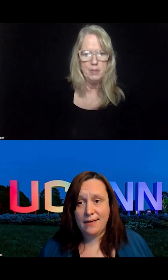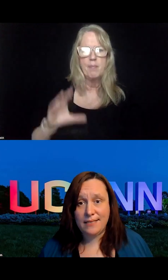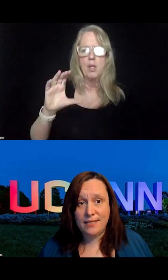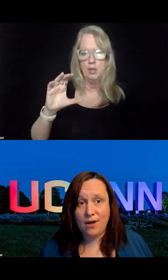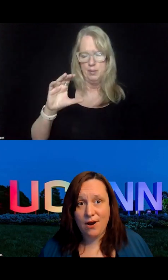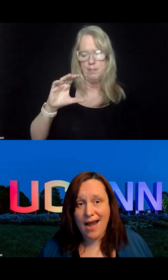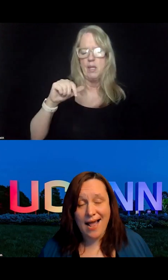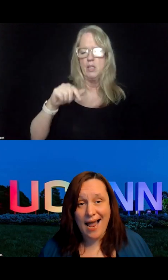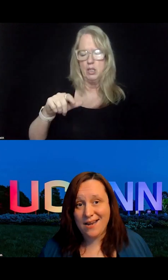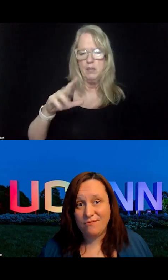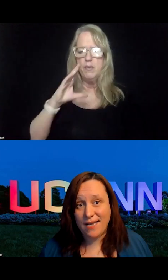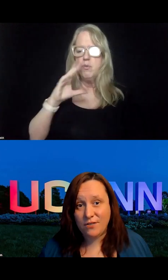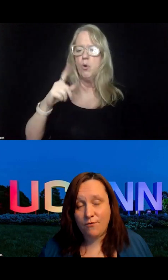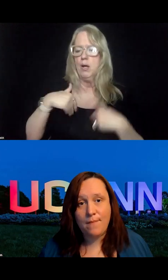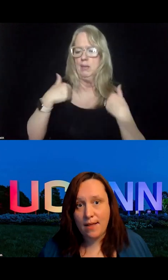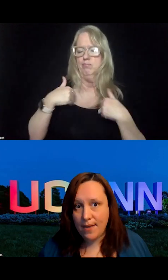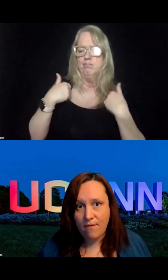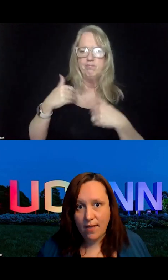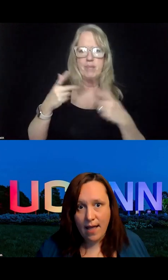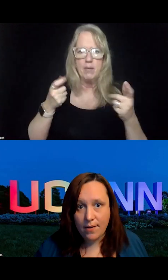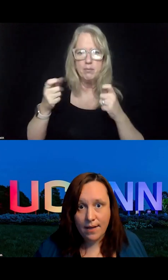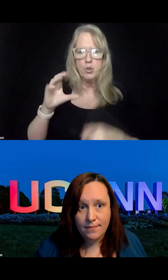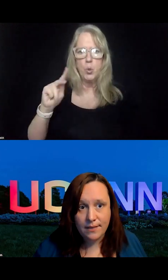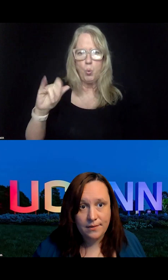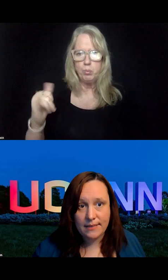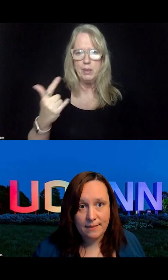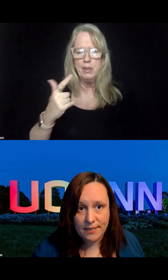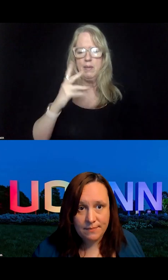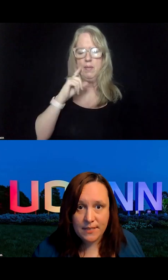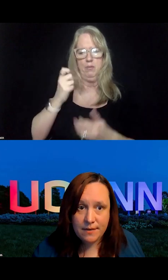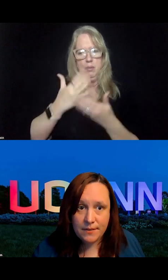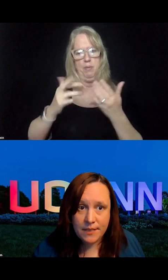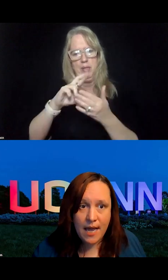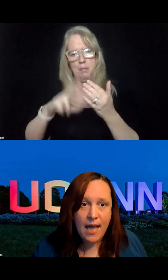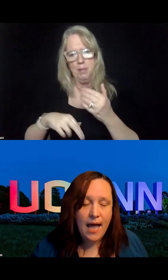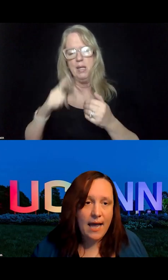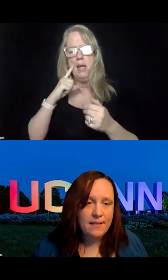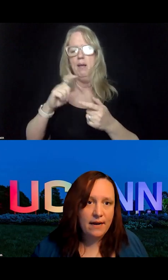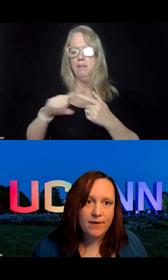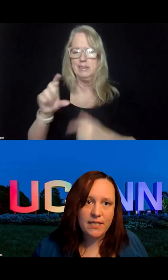ADOLESCENTS ARE AT A HEIGHTEN RISK FOR SUBSTANCE USE AND A LOT OF